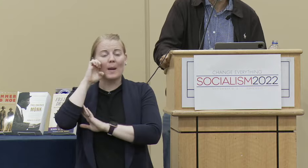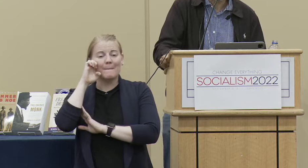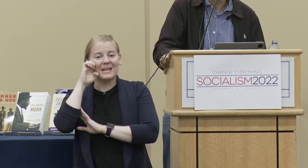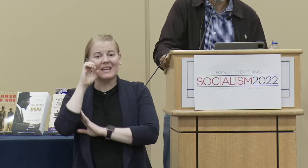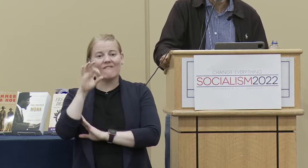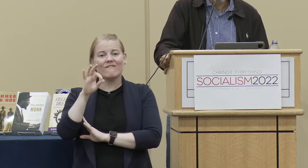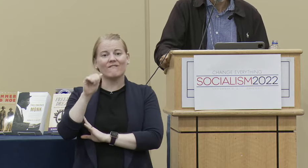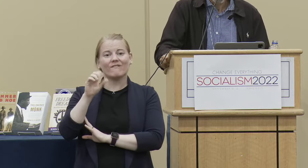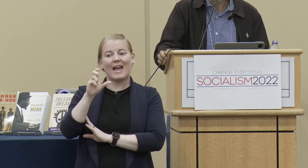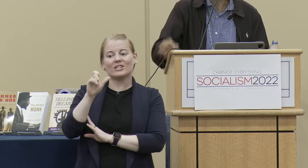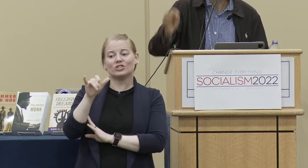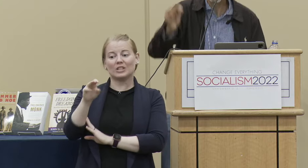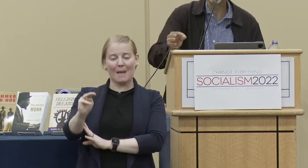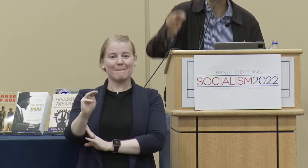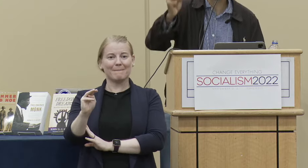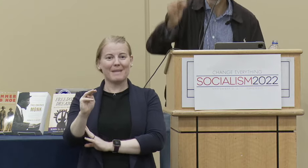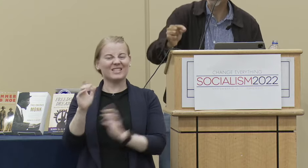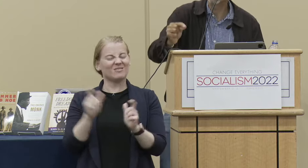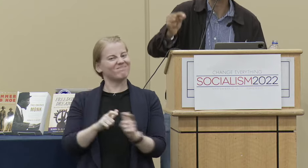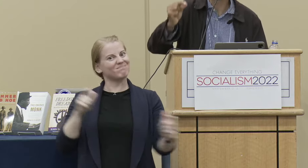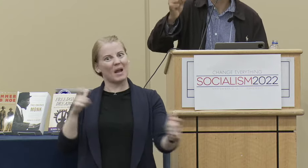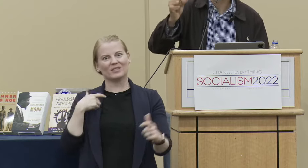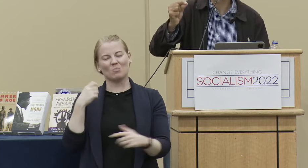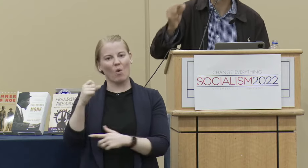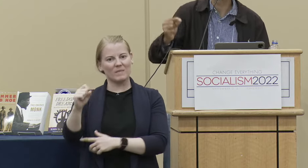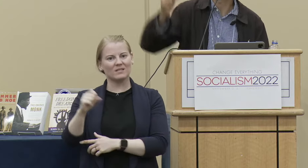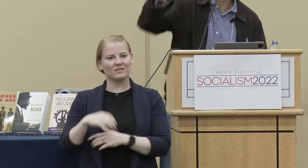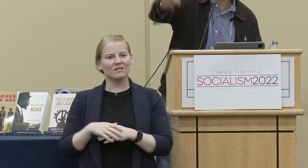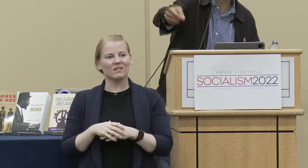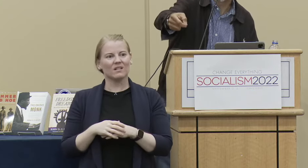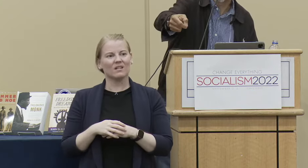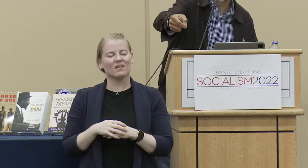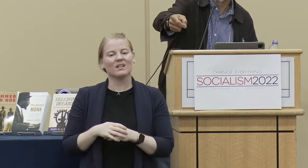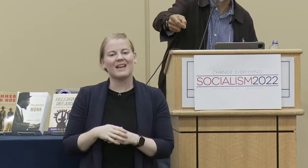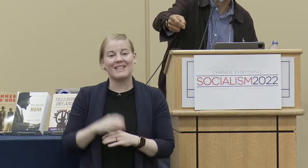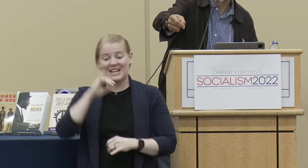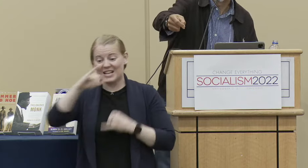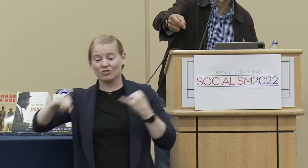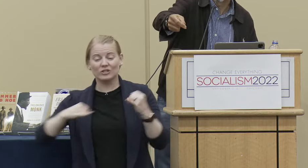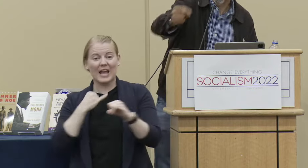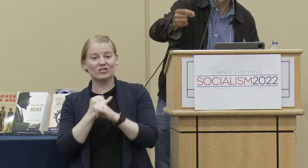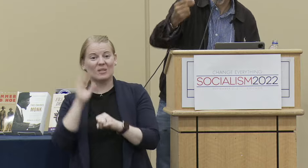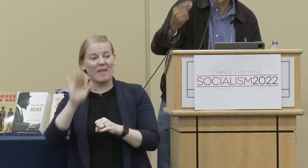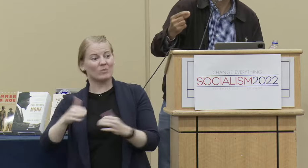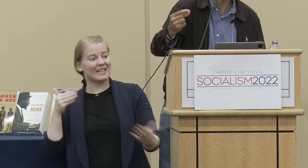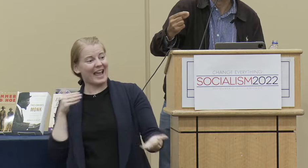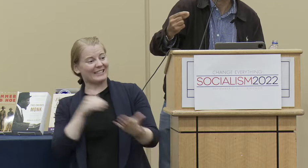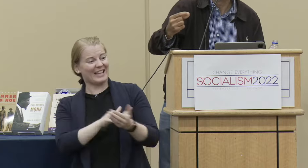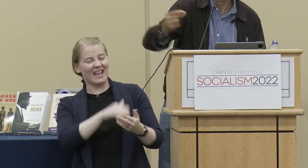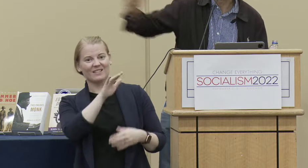birthed European fascism as a mass movement. And